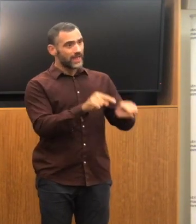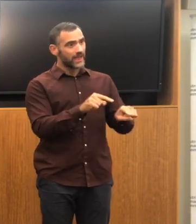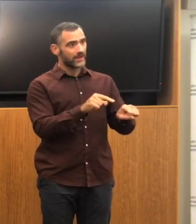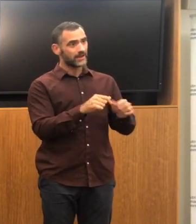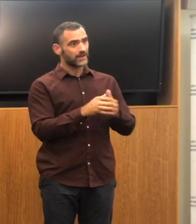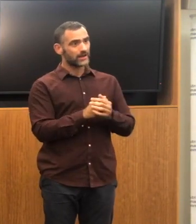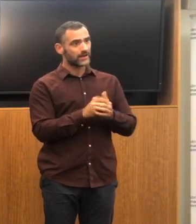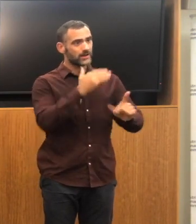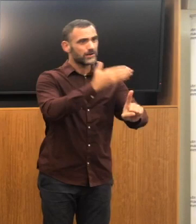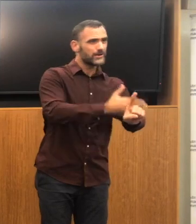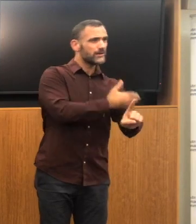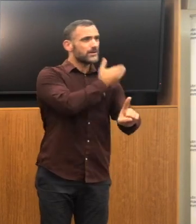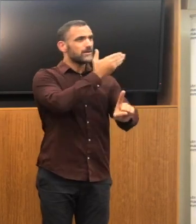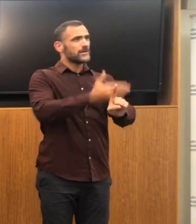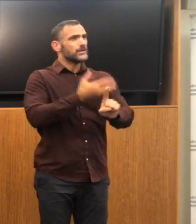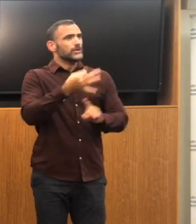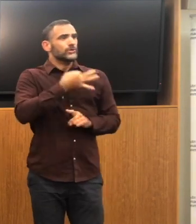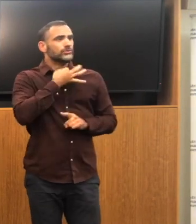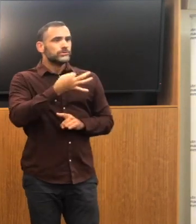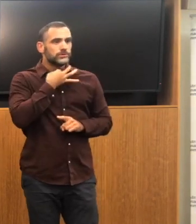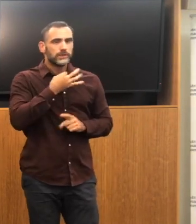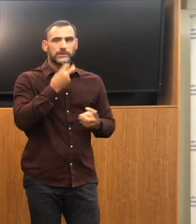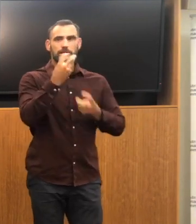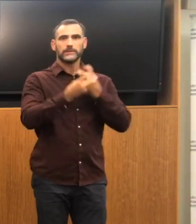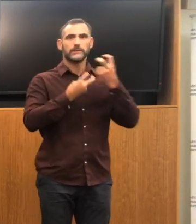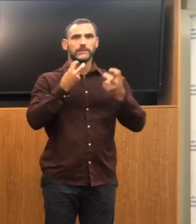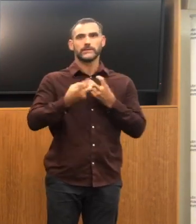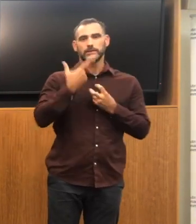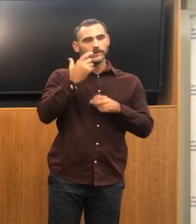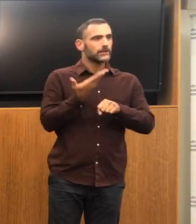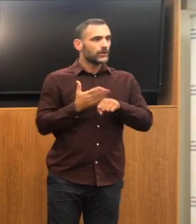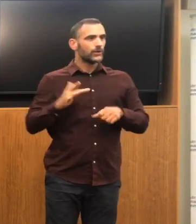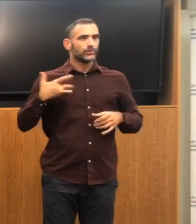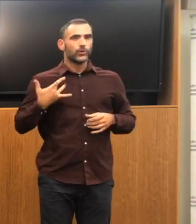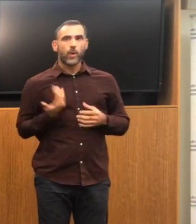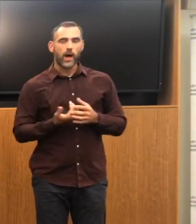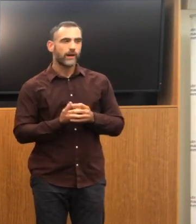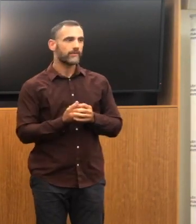and all of the expense to them and their family physically,